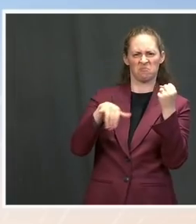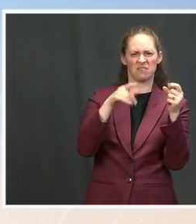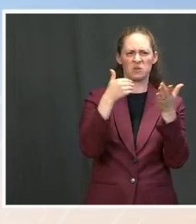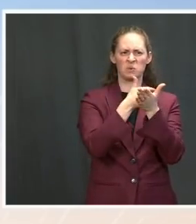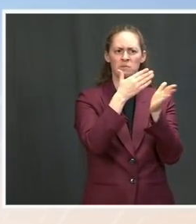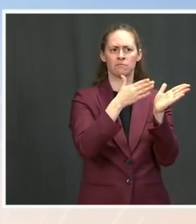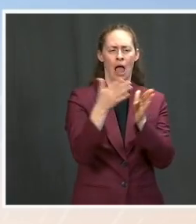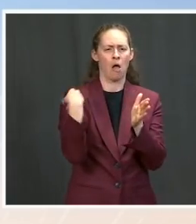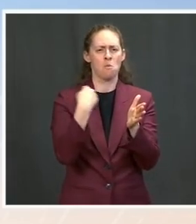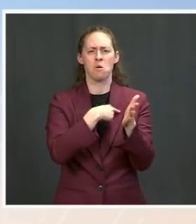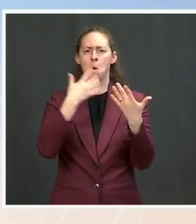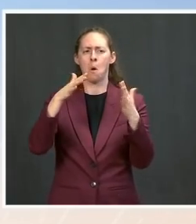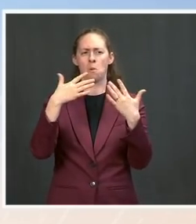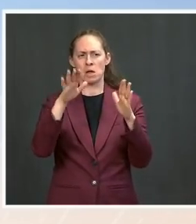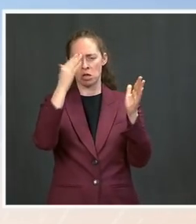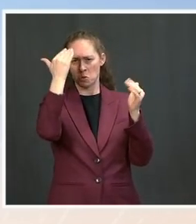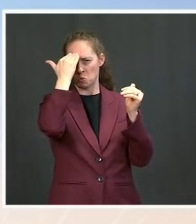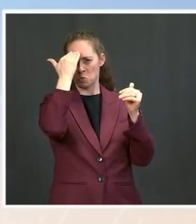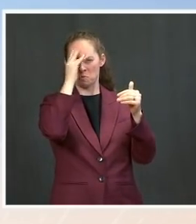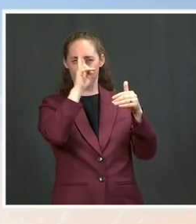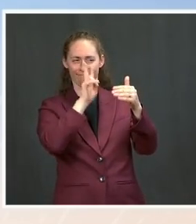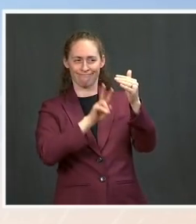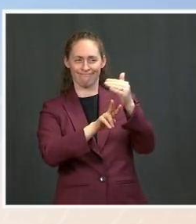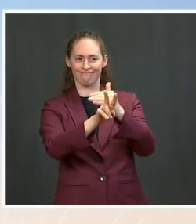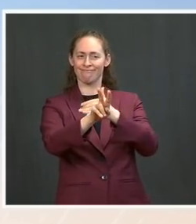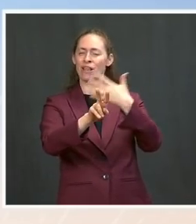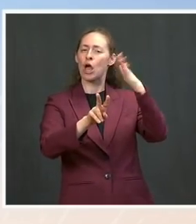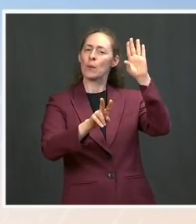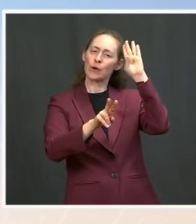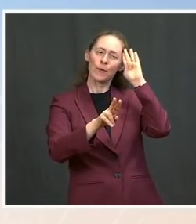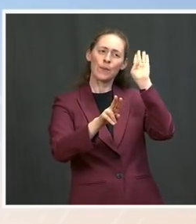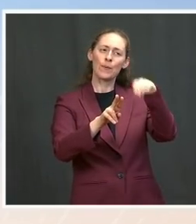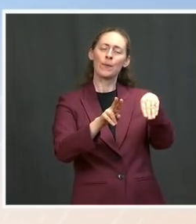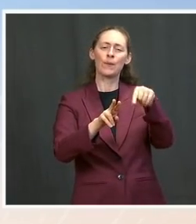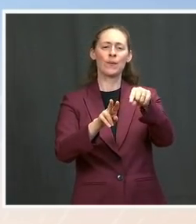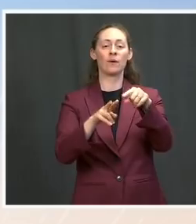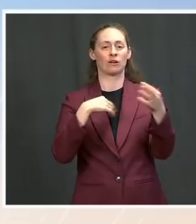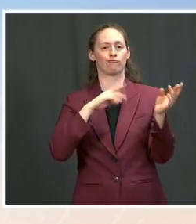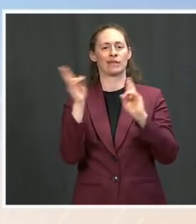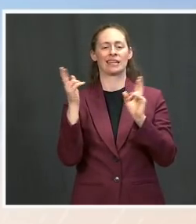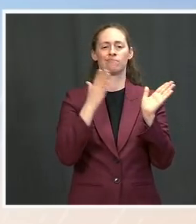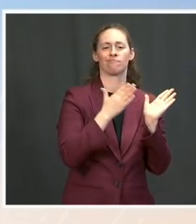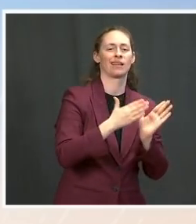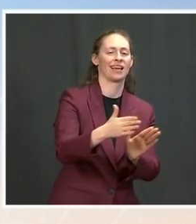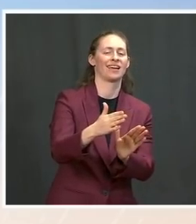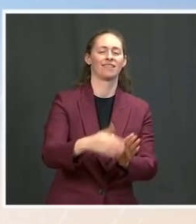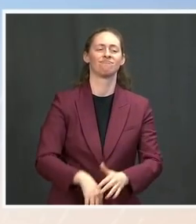where it would become more difficult, and we've been preparing for that. The Press: Thank you. And -- >> Ms. Psaki: Oh, go ahead. The Press: -- I know you've seen the reports